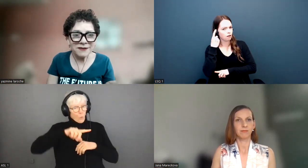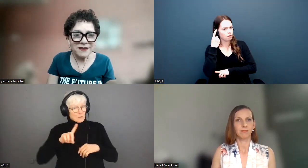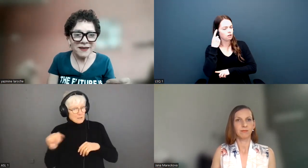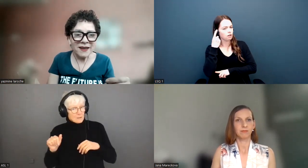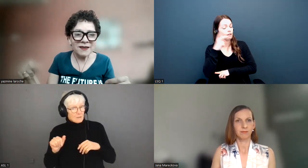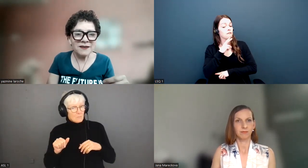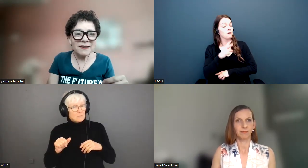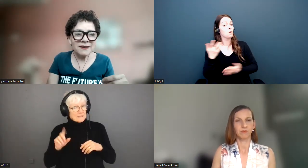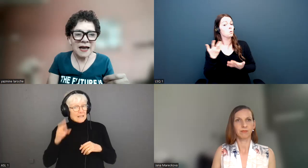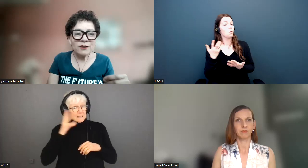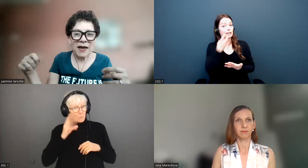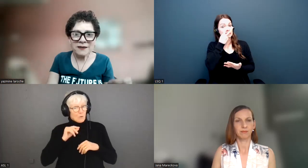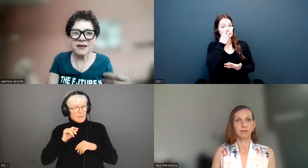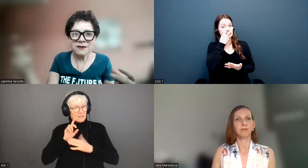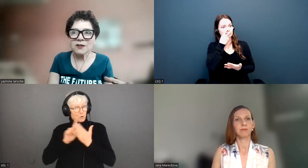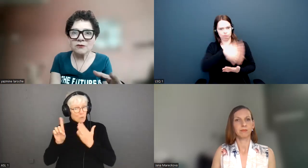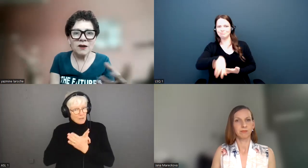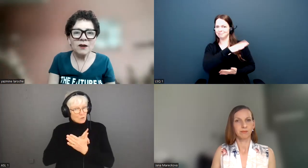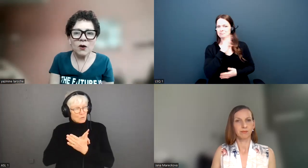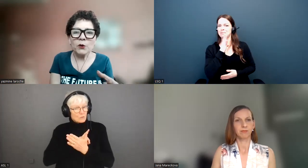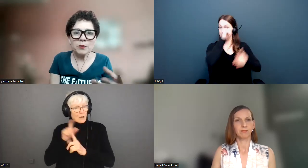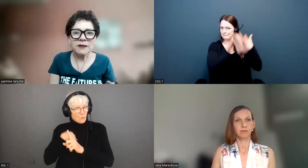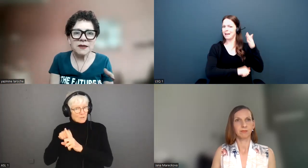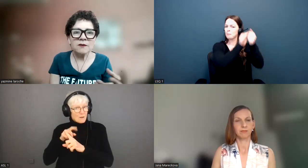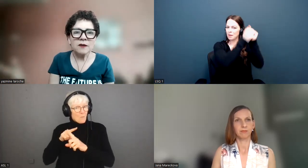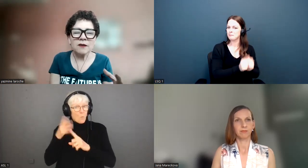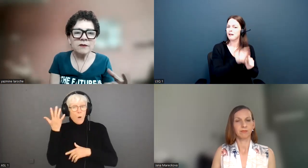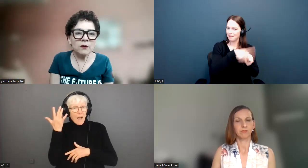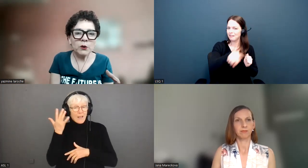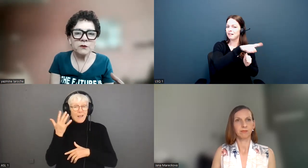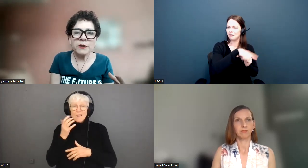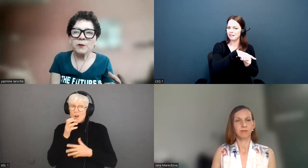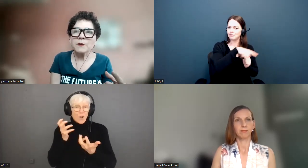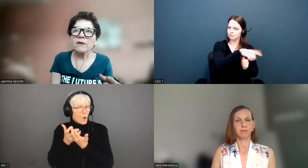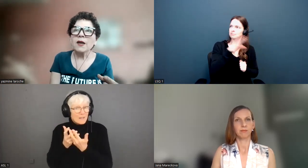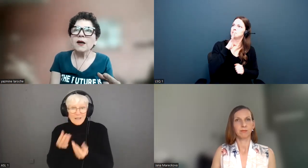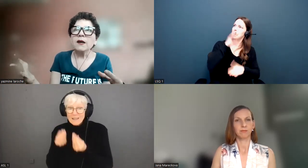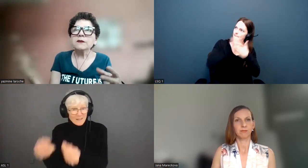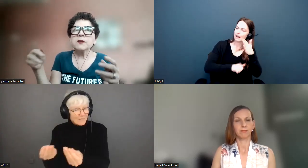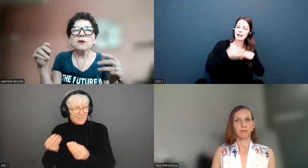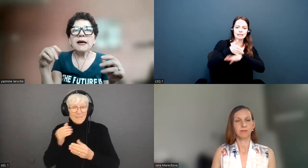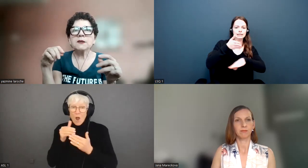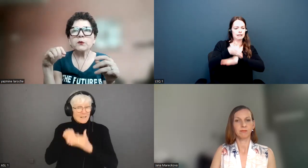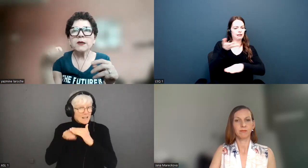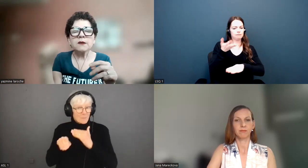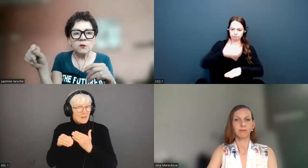and lack of access to a workplace and that worked for you so that's a really good way